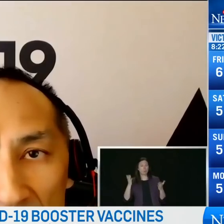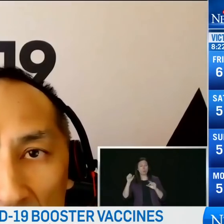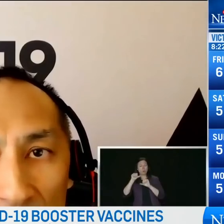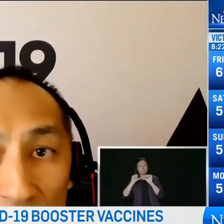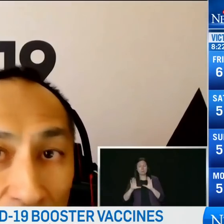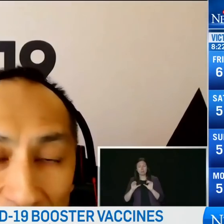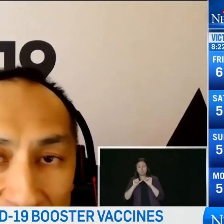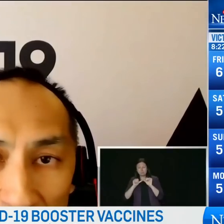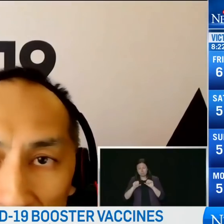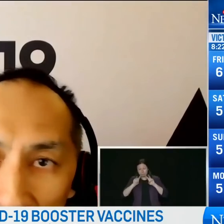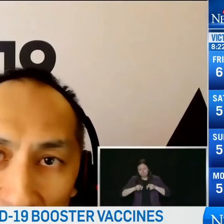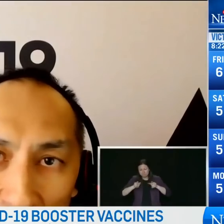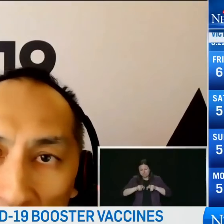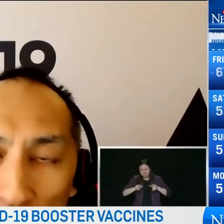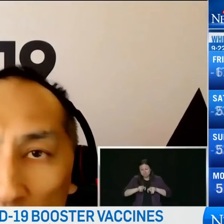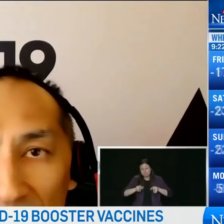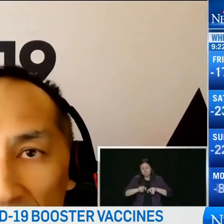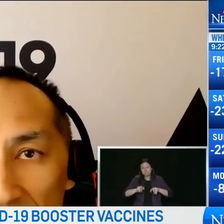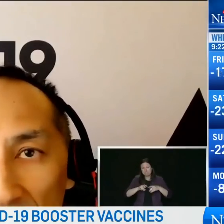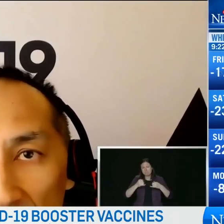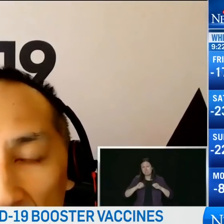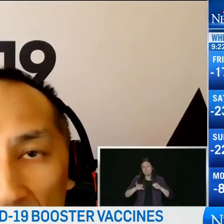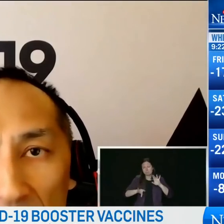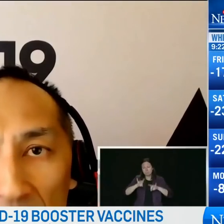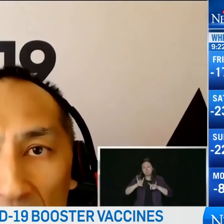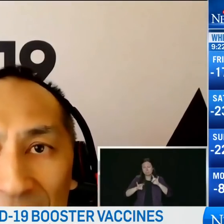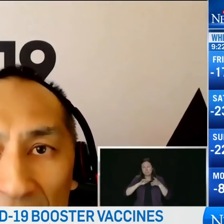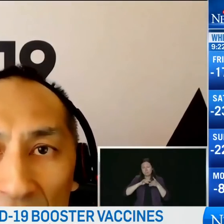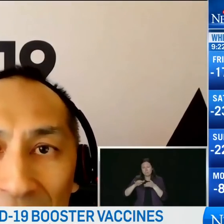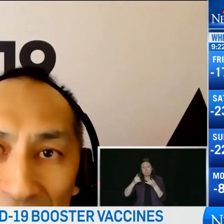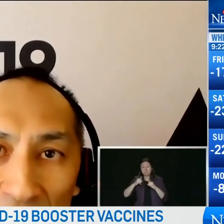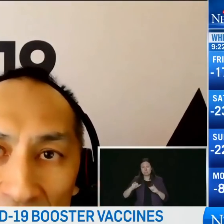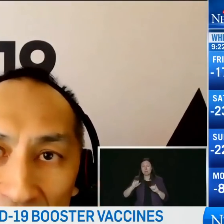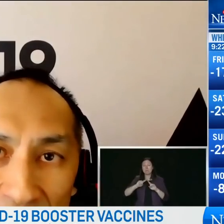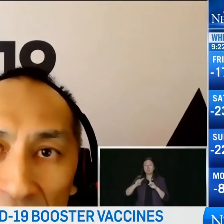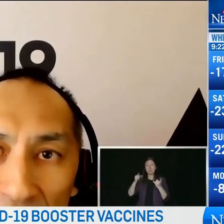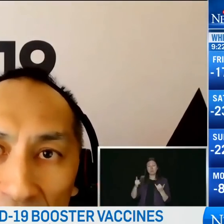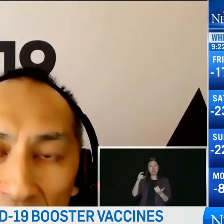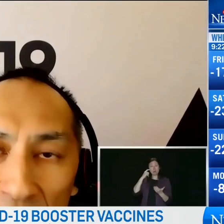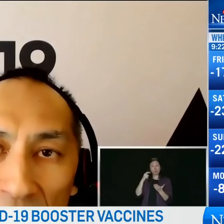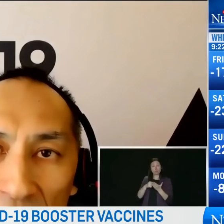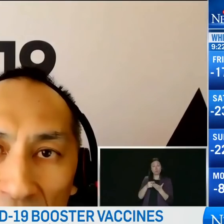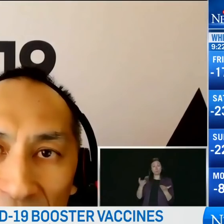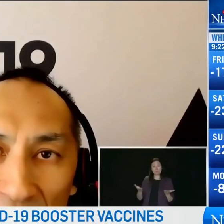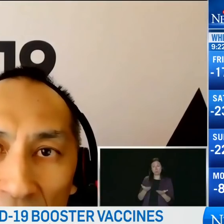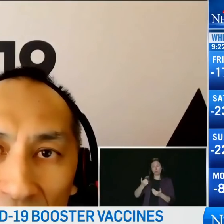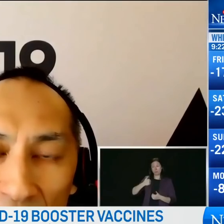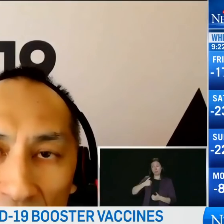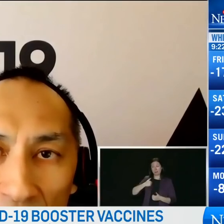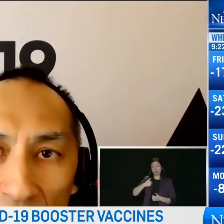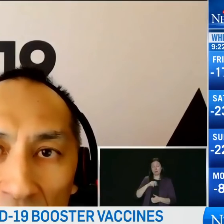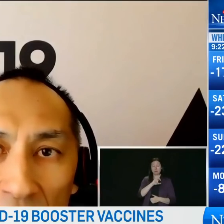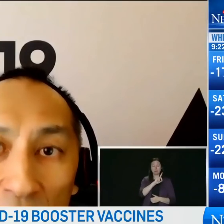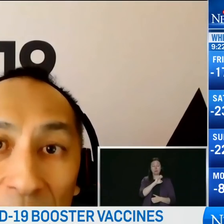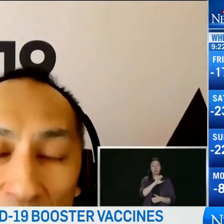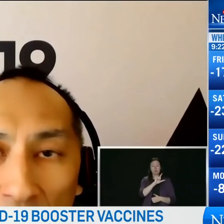WE DON'T HAVE THE ANSWERS TO THOSE QUESTIONS AND SCIENTISTS AROUND THE WORLD ARE CONTINUING THE WORK TO ANSWER THOSE